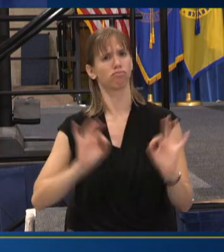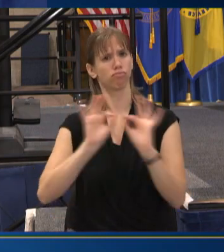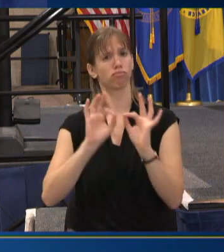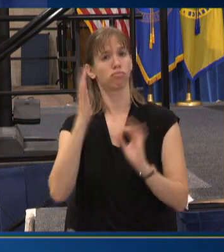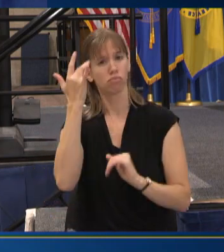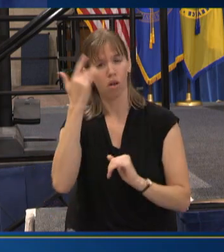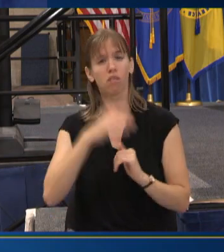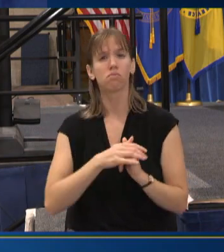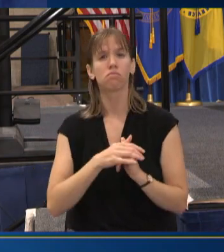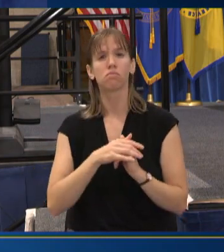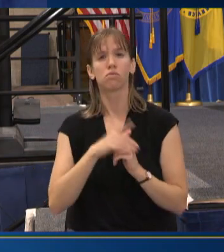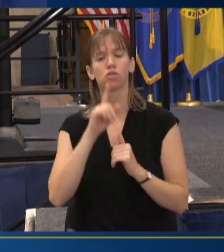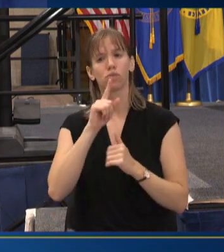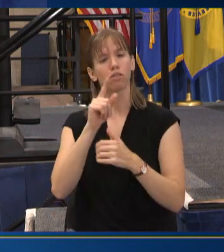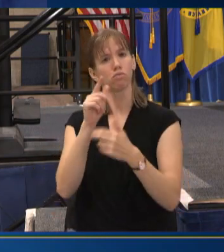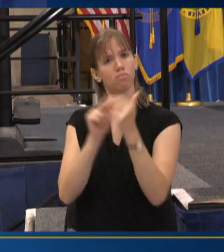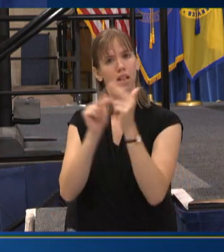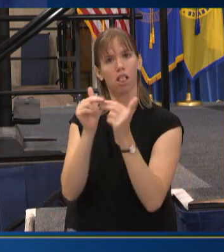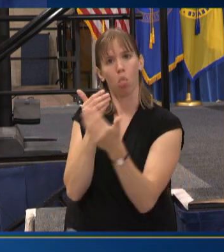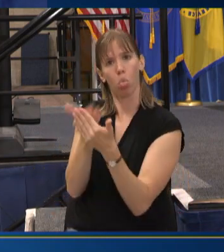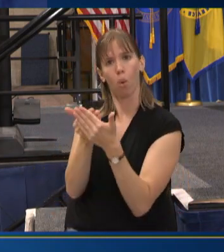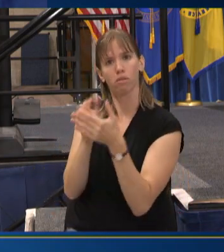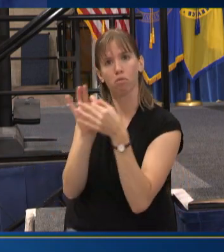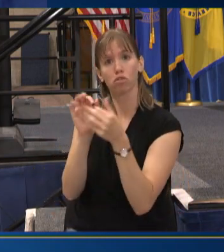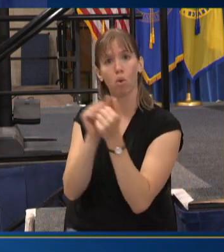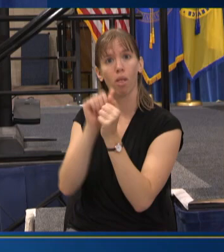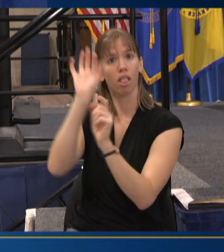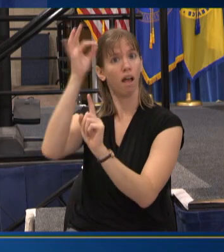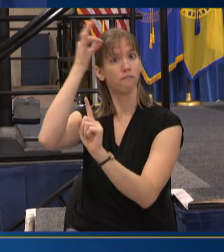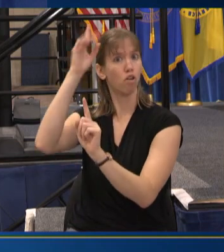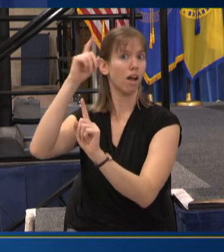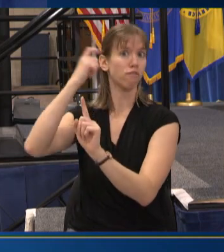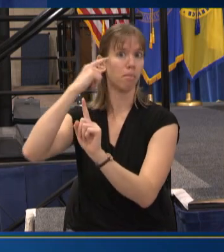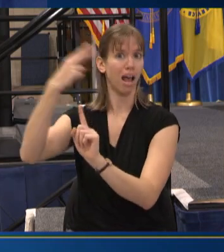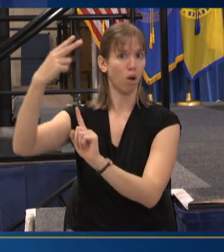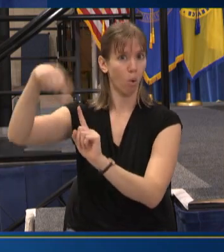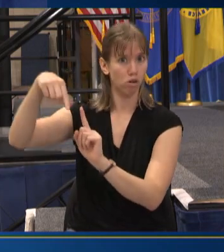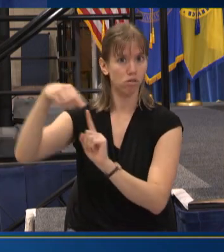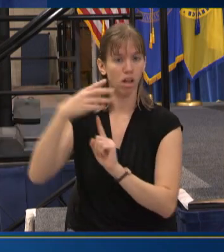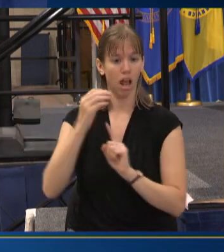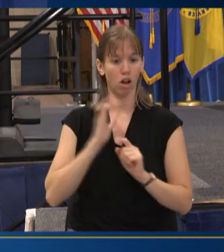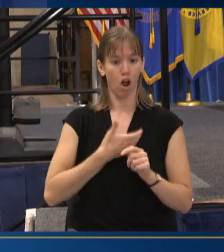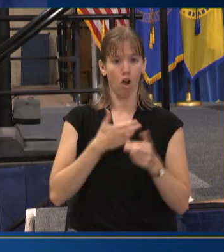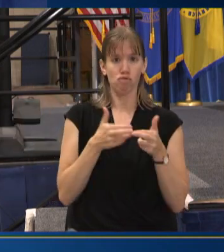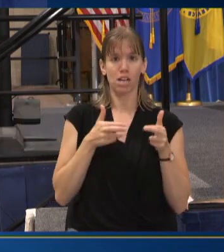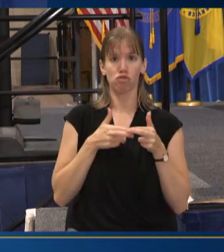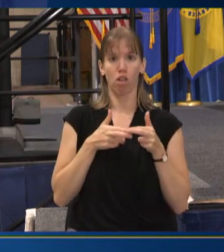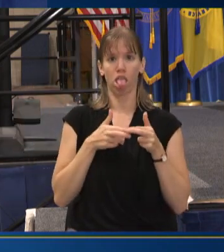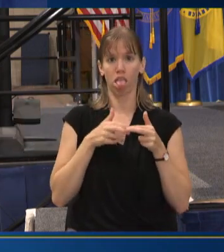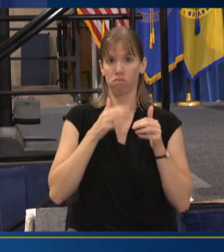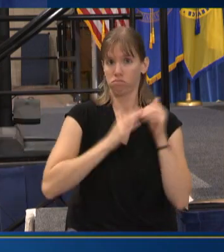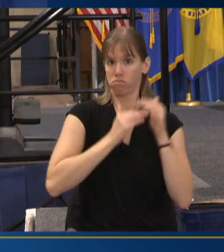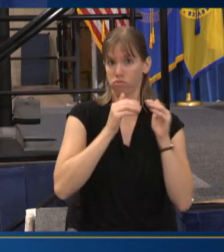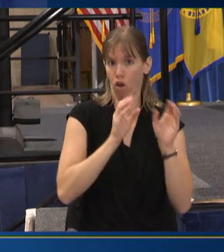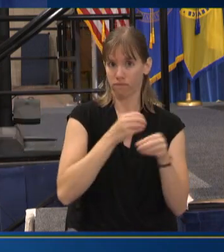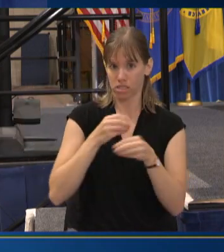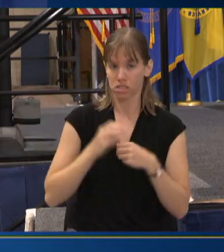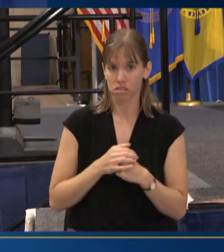close partnership between a new federal government headquarters office and existing regional infrastructure, but also, and really importantly, it